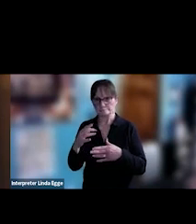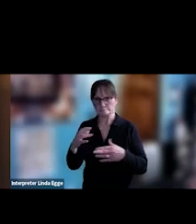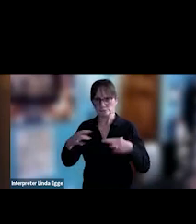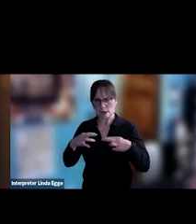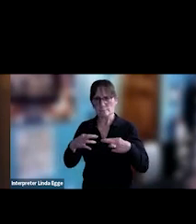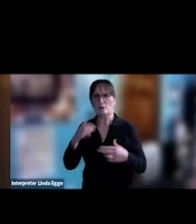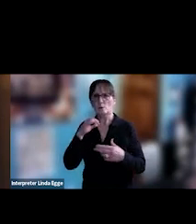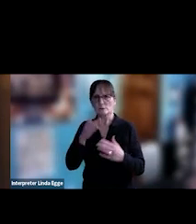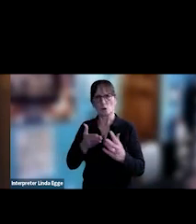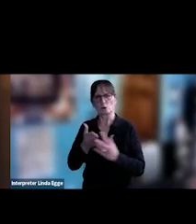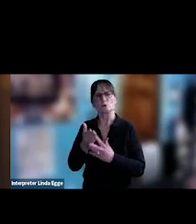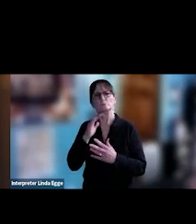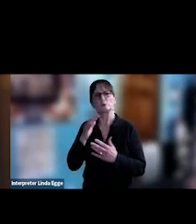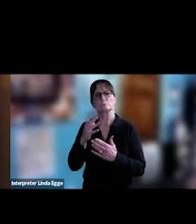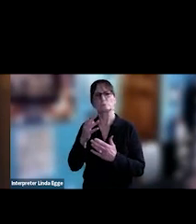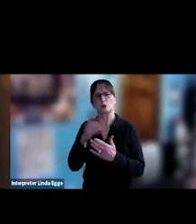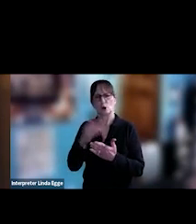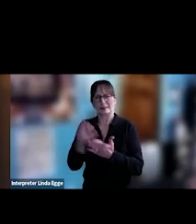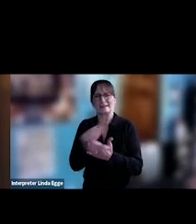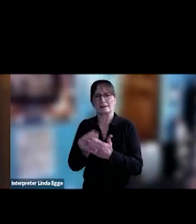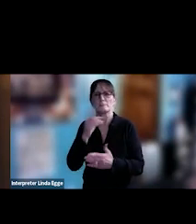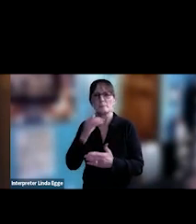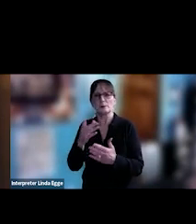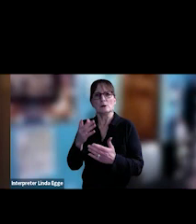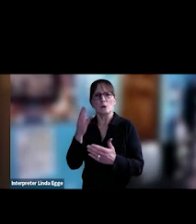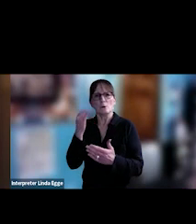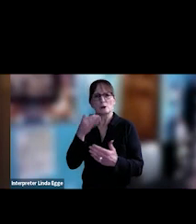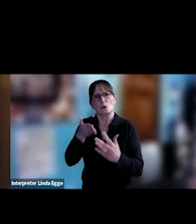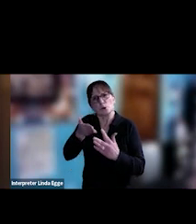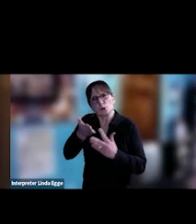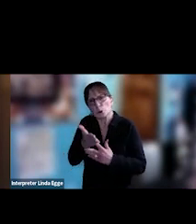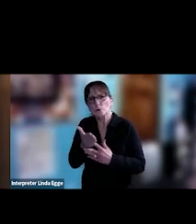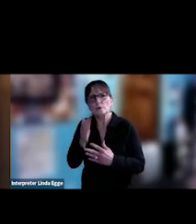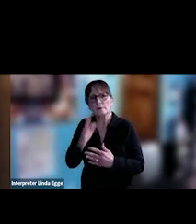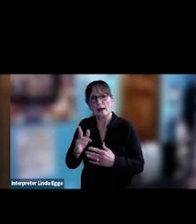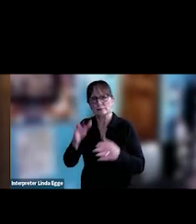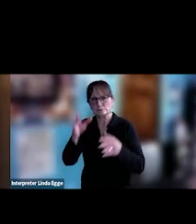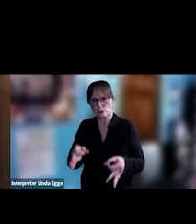the disability determination process. Usually, for most individuals,